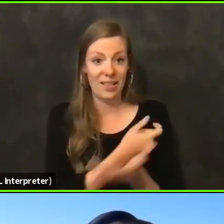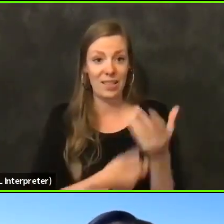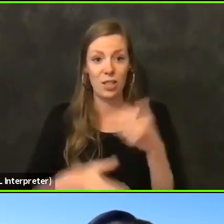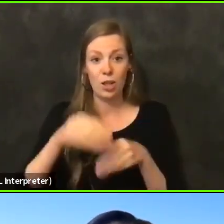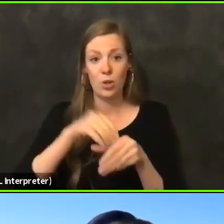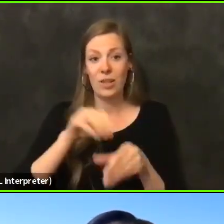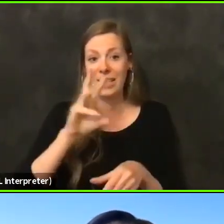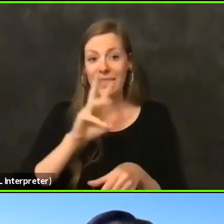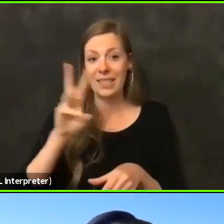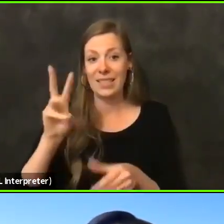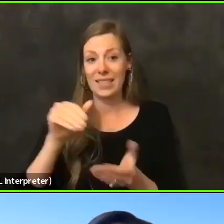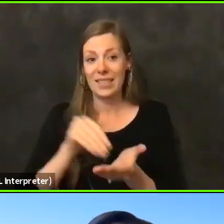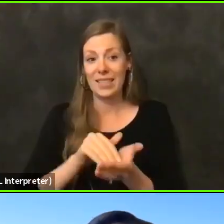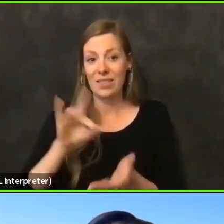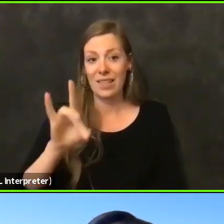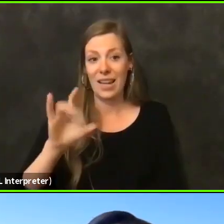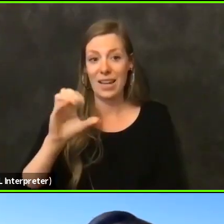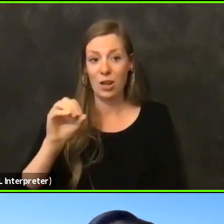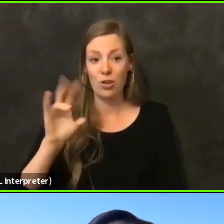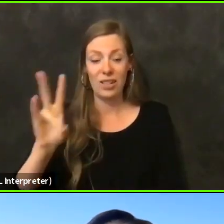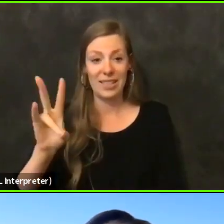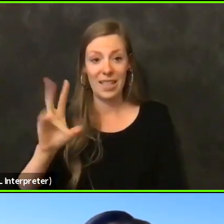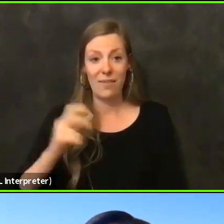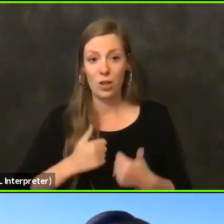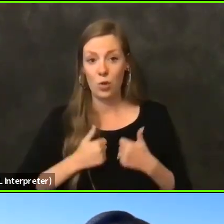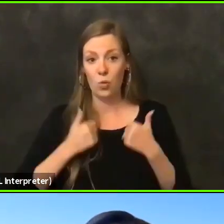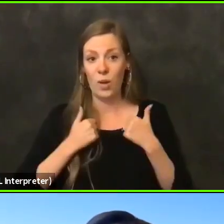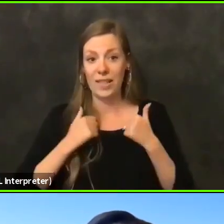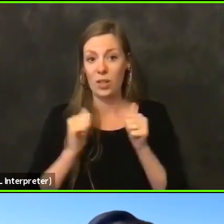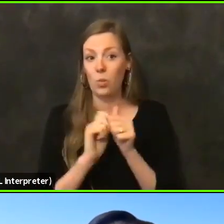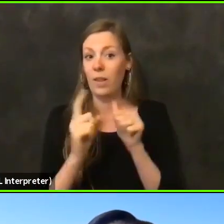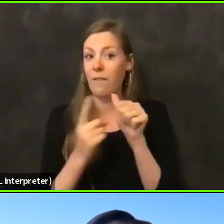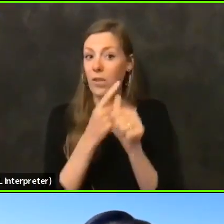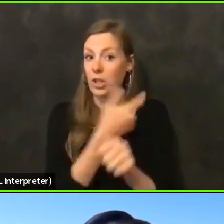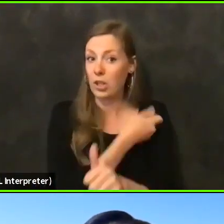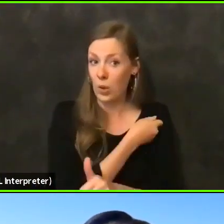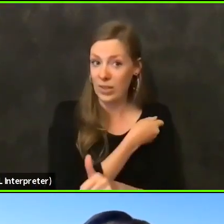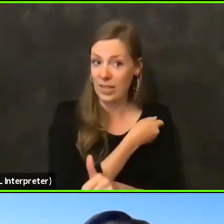thousand eight hundred and seven residents with first doses and twenty eight thousand